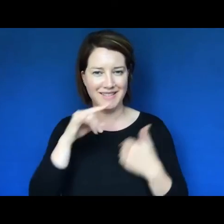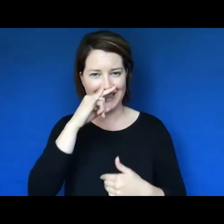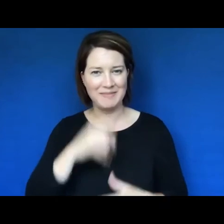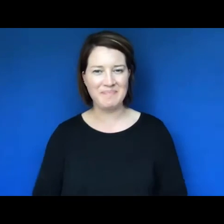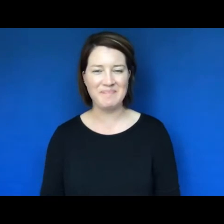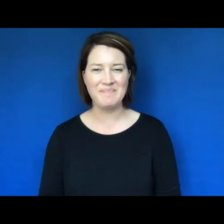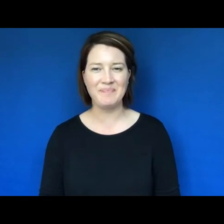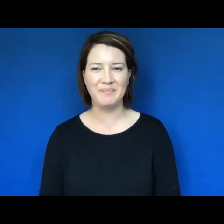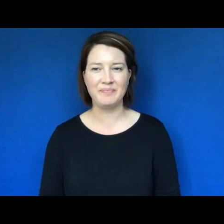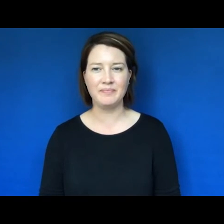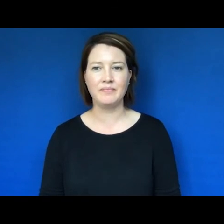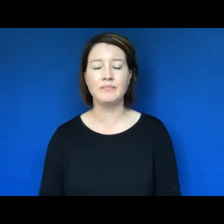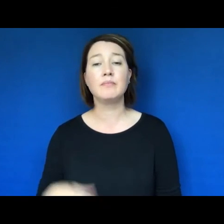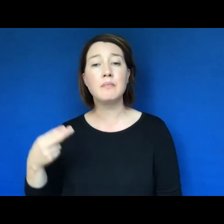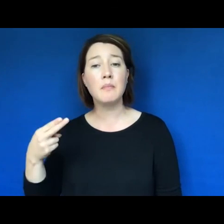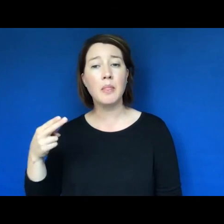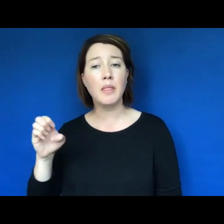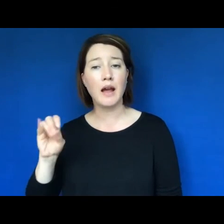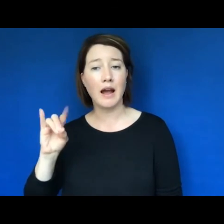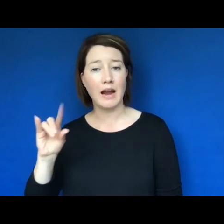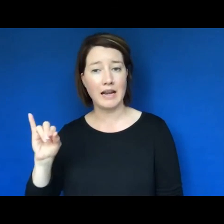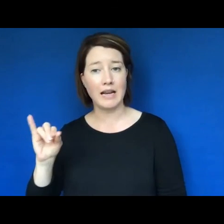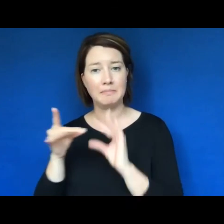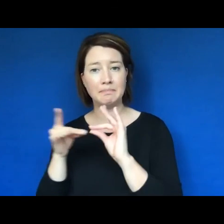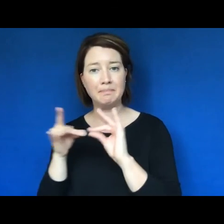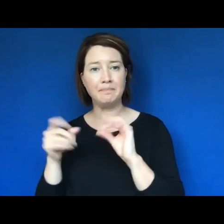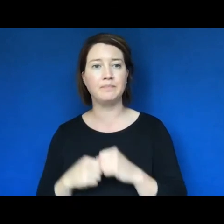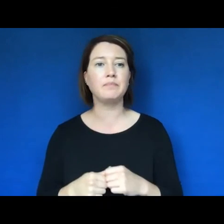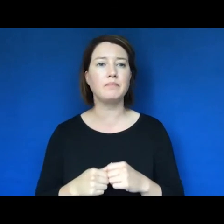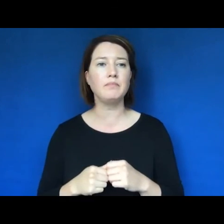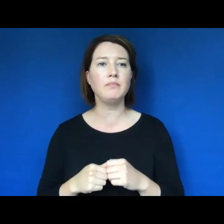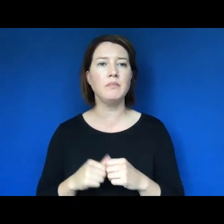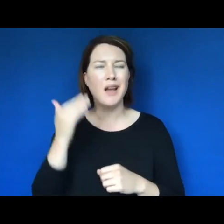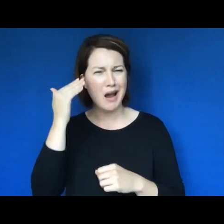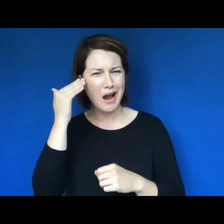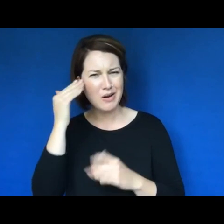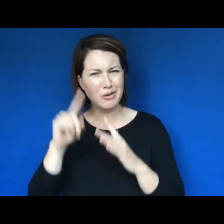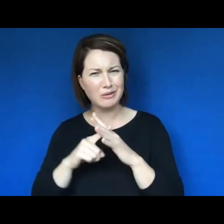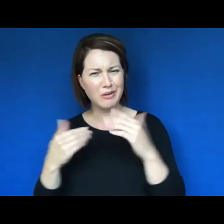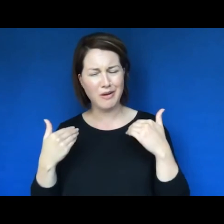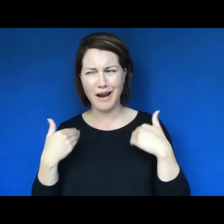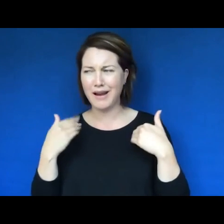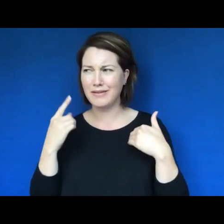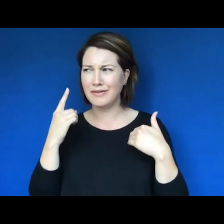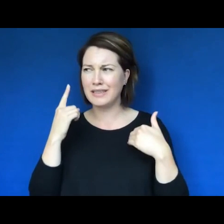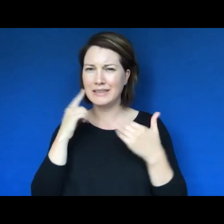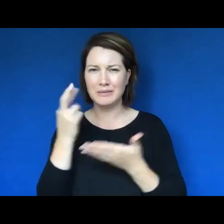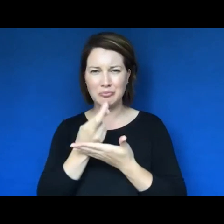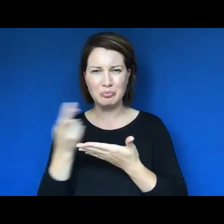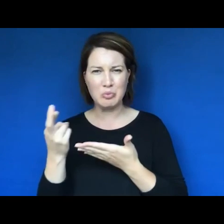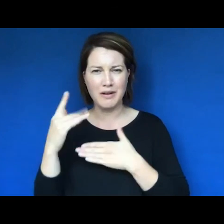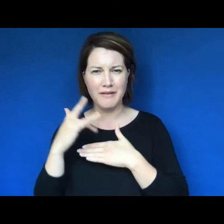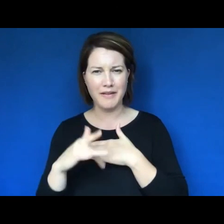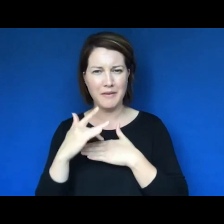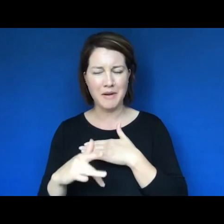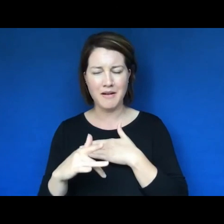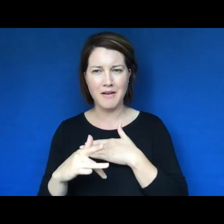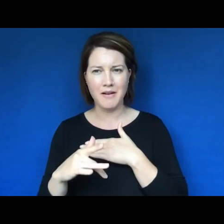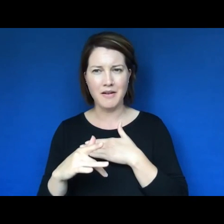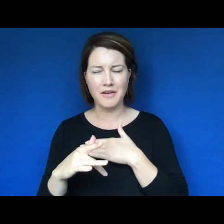I know that there are starting to be some resources for the transitioning with students.